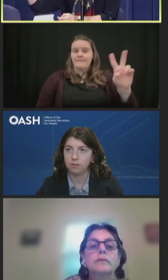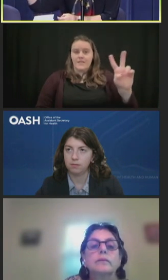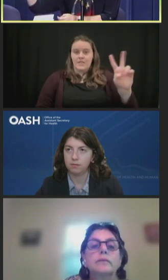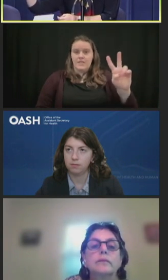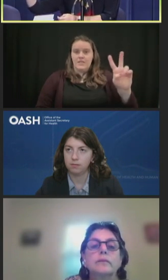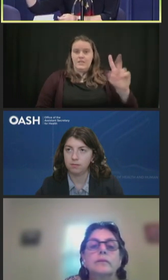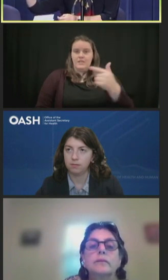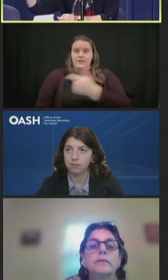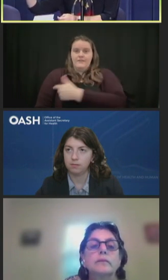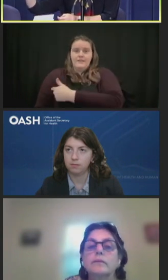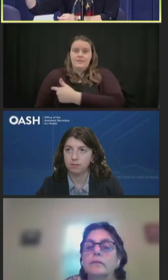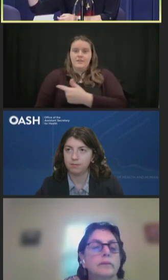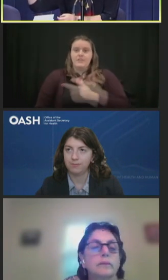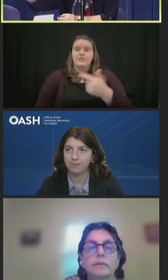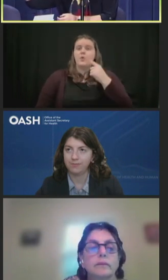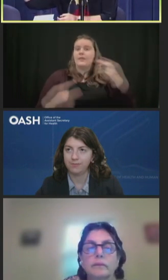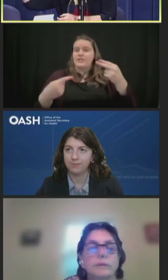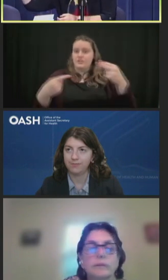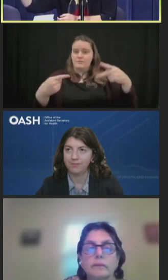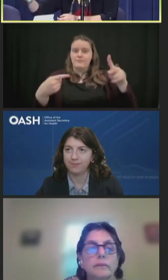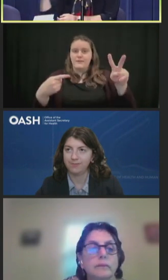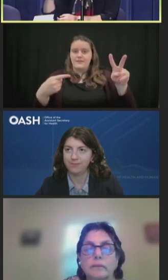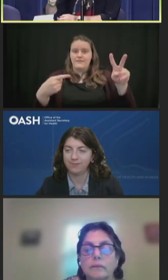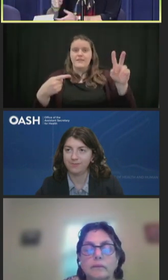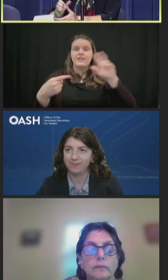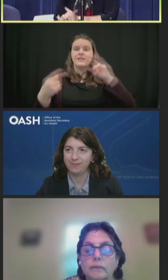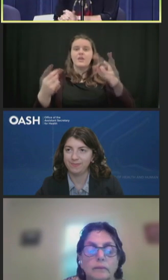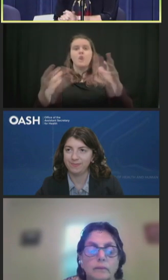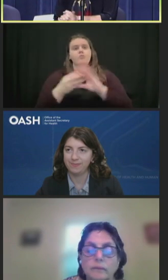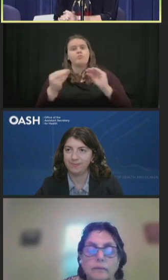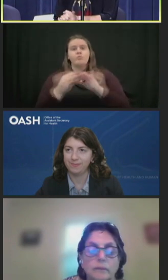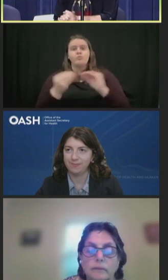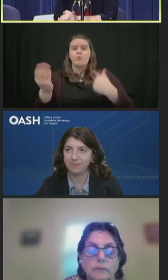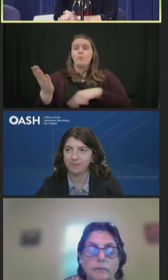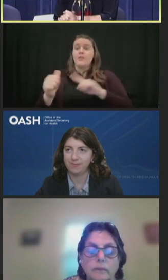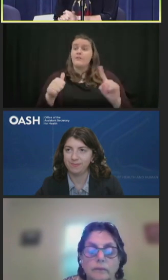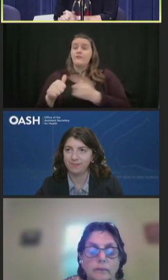cancer prevention vaccine, they are not. The first camper -- cancer prevention vaccine is